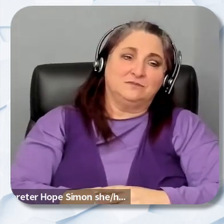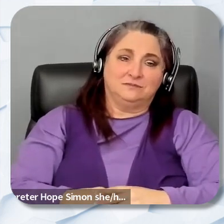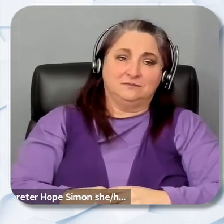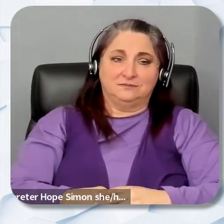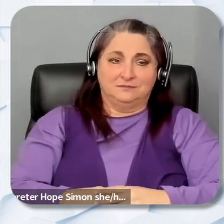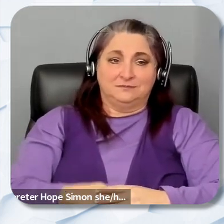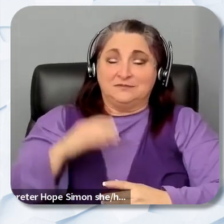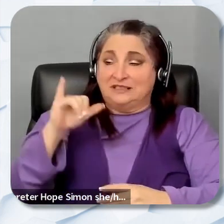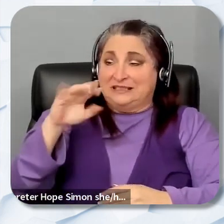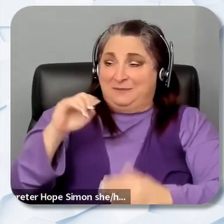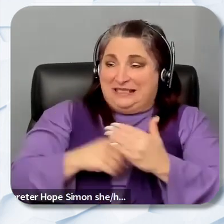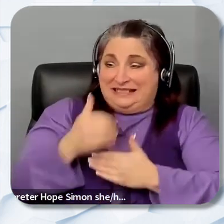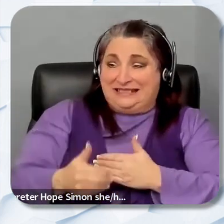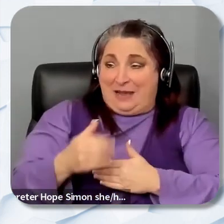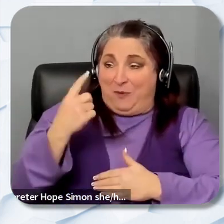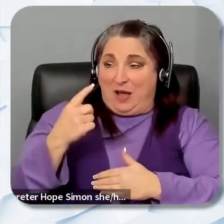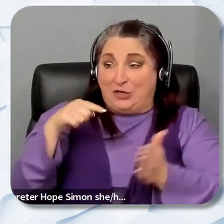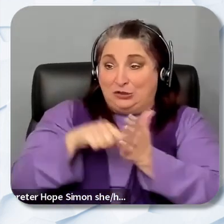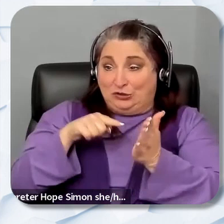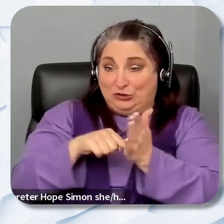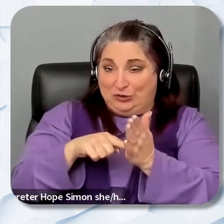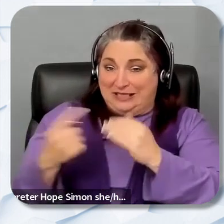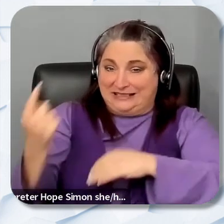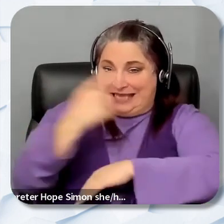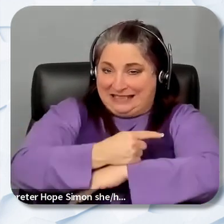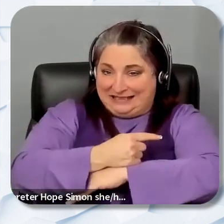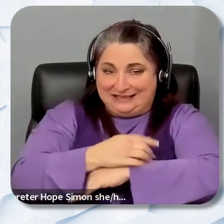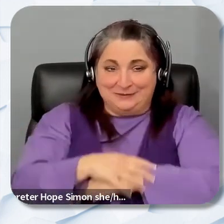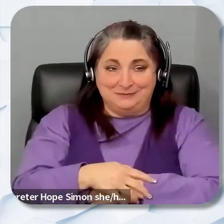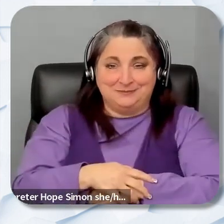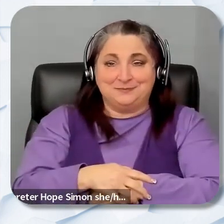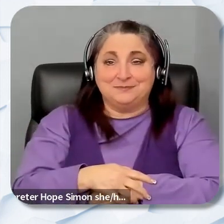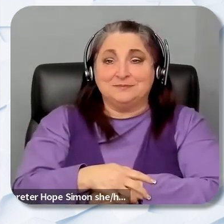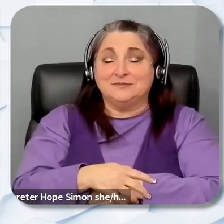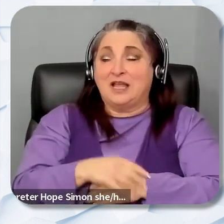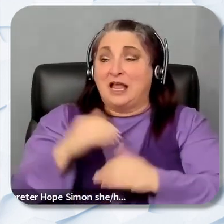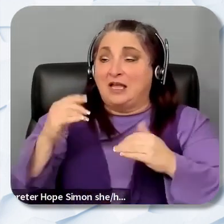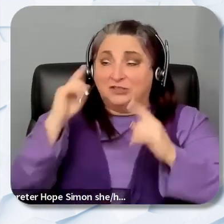CIM Step 1 due dates. There's the good news. Targeted Levels 1 and 2, there are only two